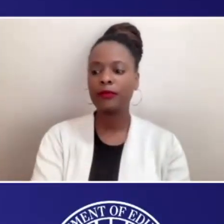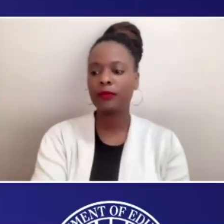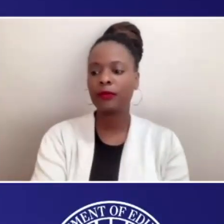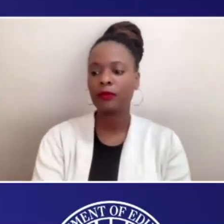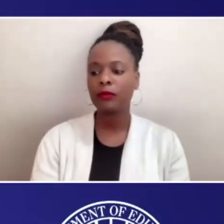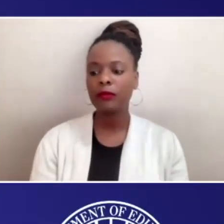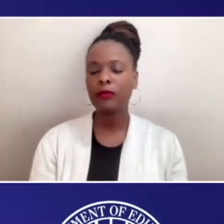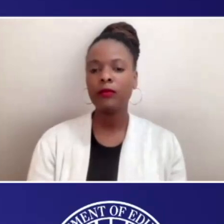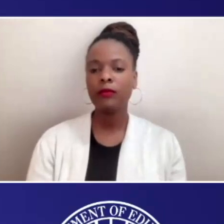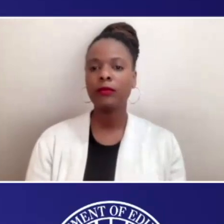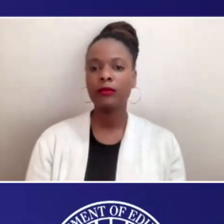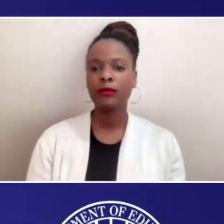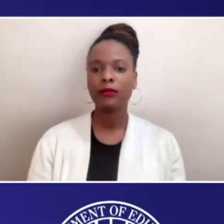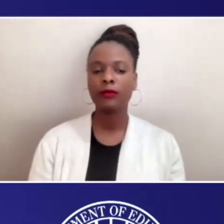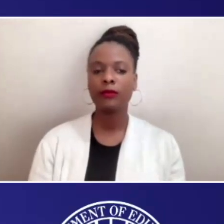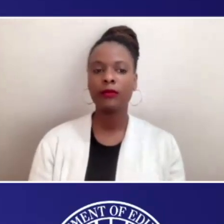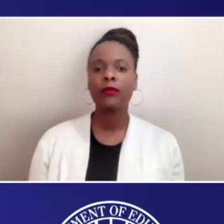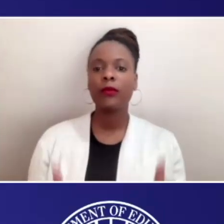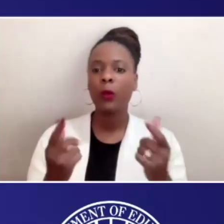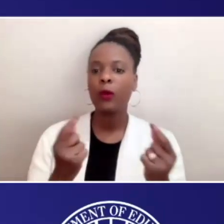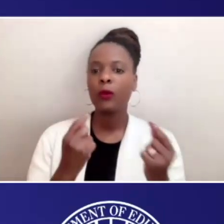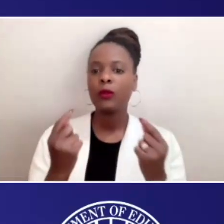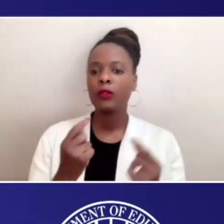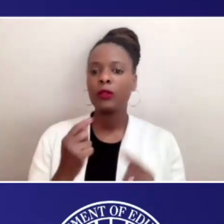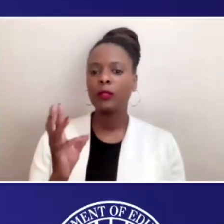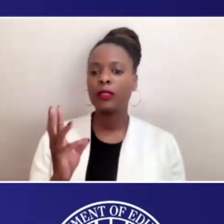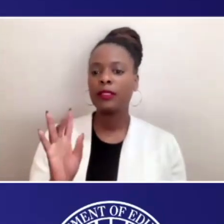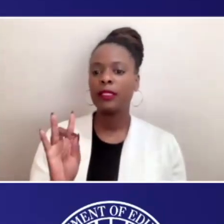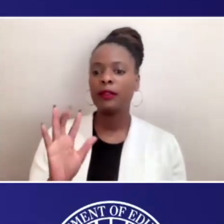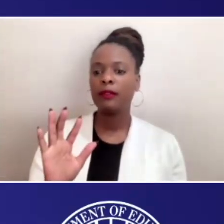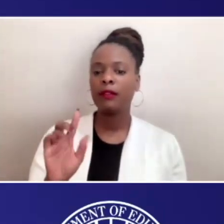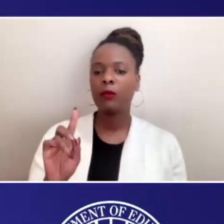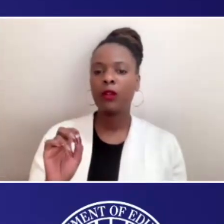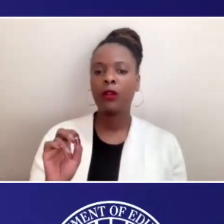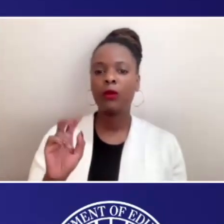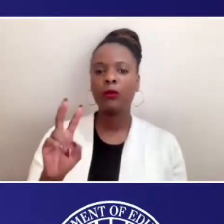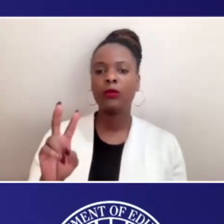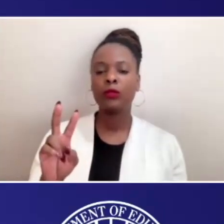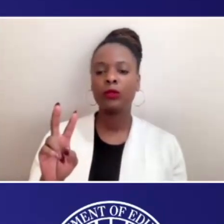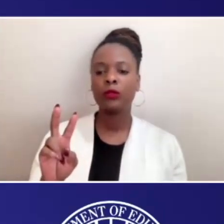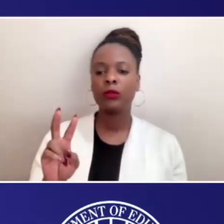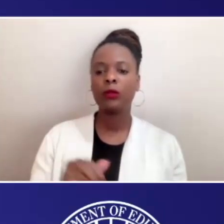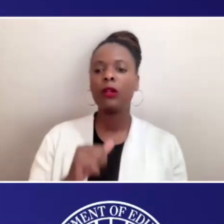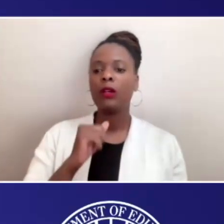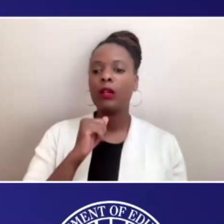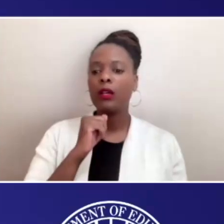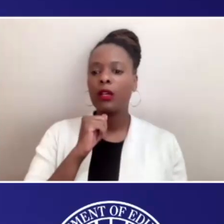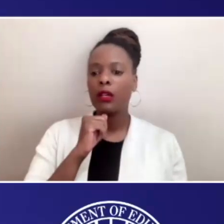So what I would like to do is in 685.102, not going through the professional student, we've done that already.